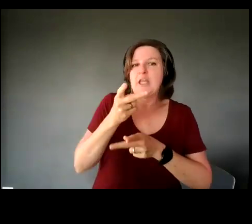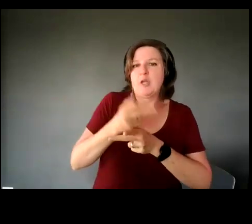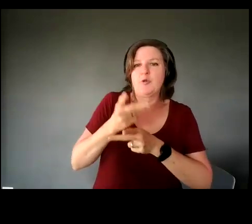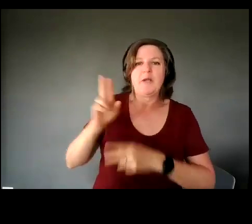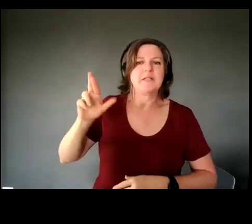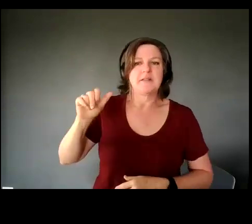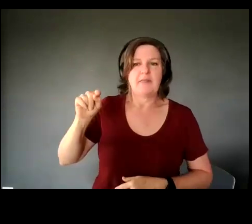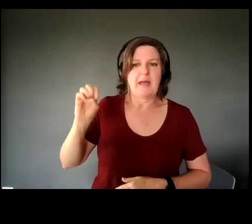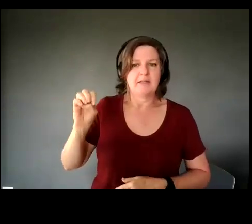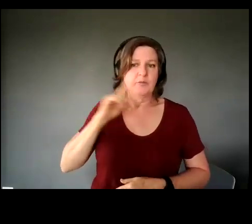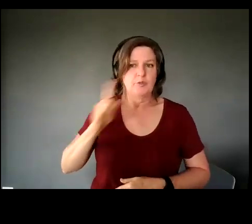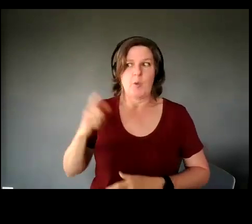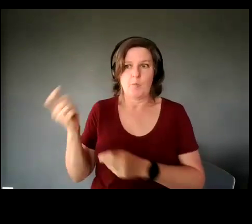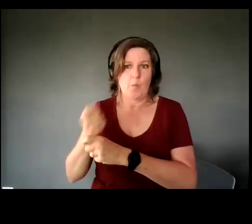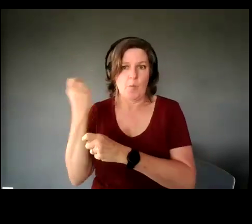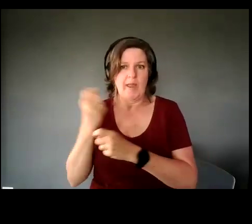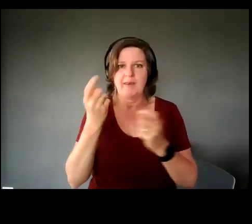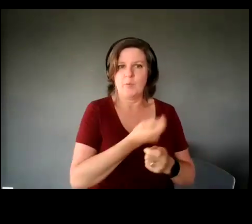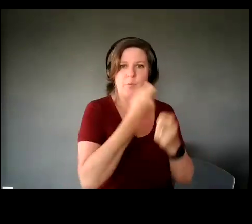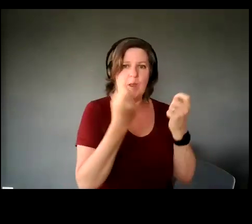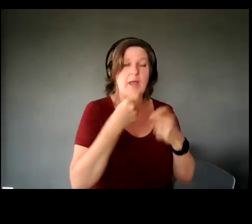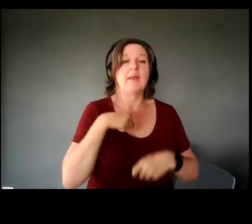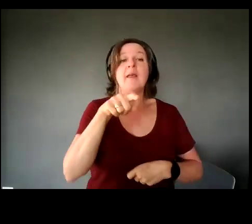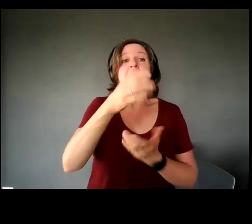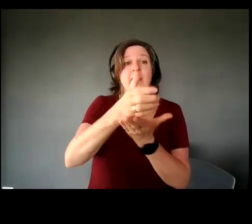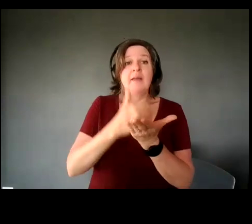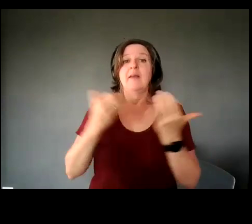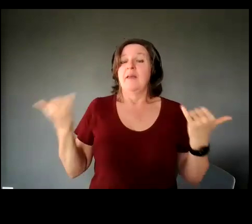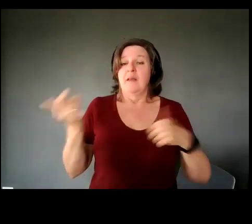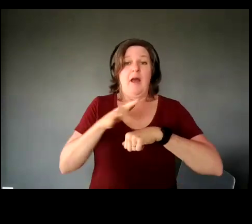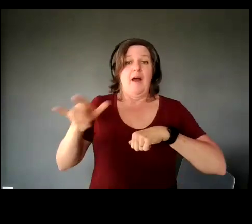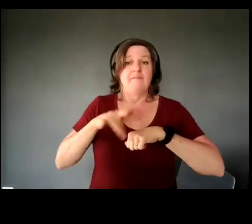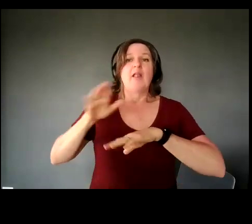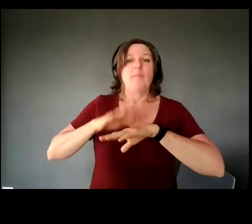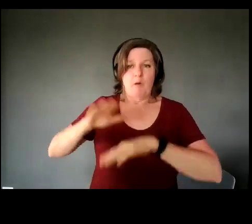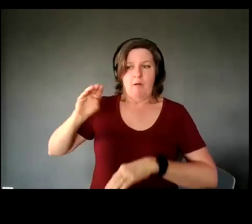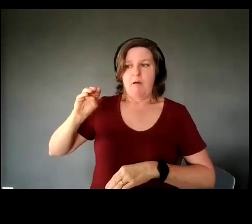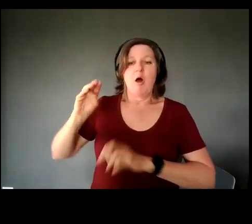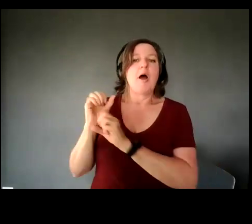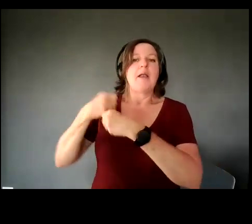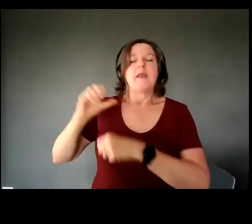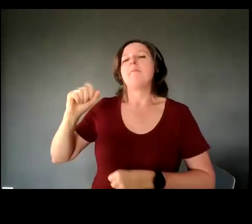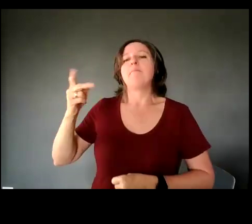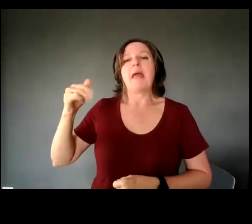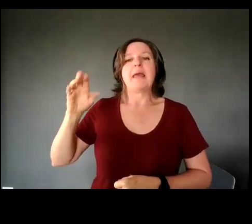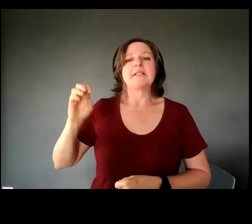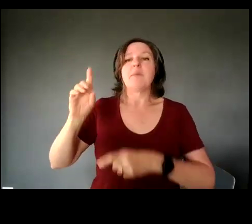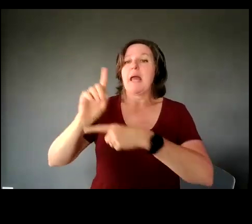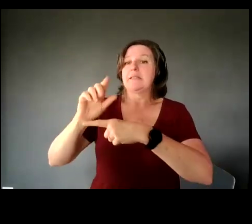And this course is currently available on Making Space. Disabled talent can sign up. It's completely free.